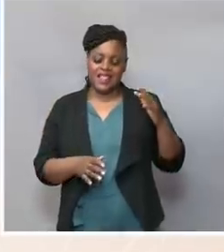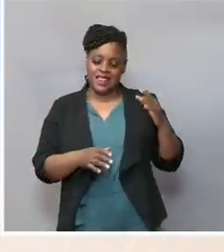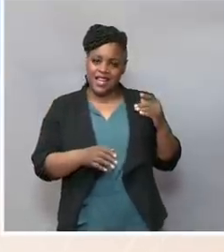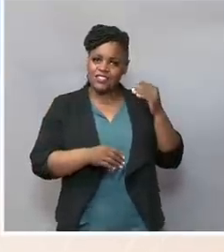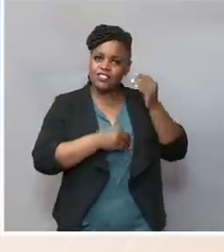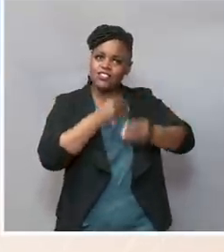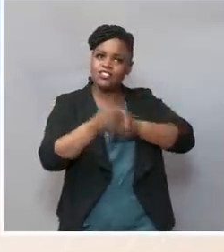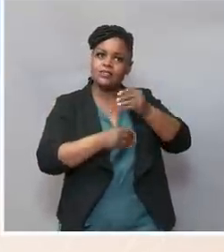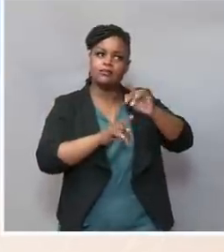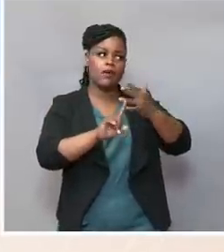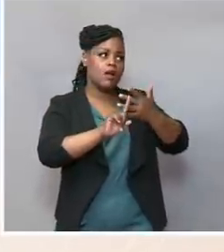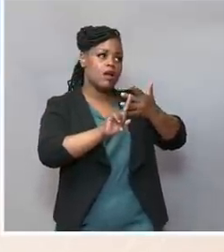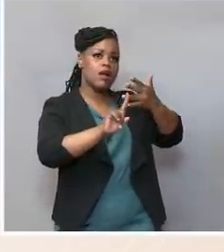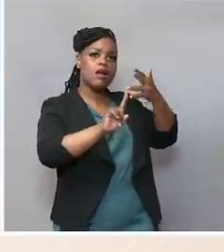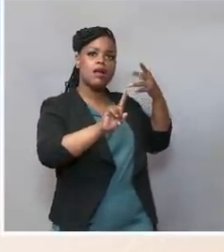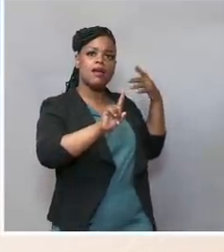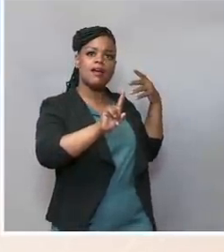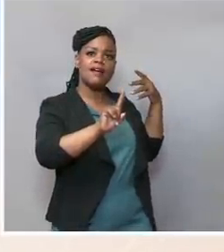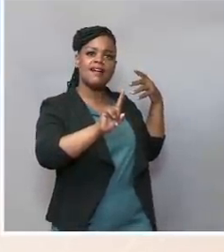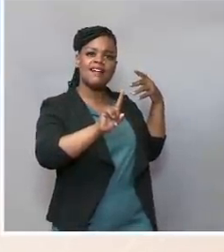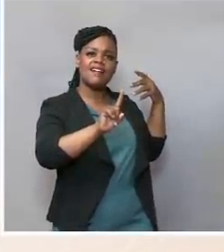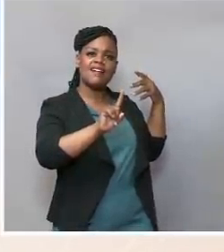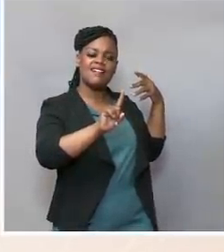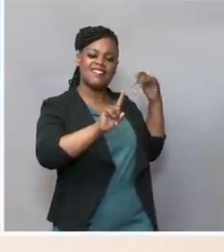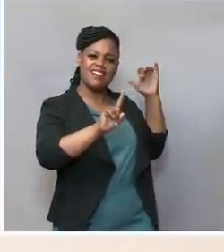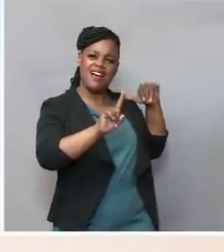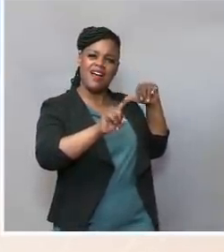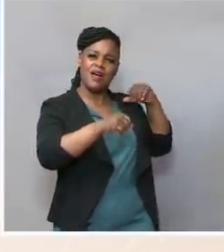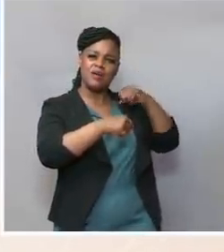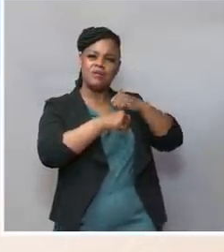that made a space for me and to open the door